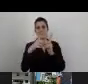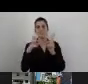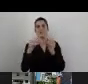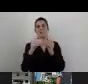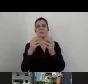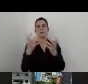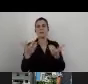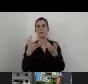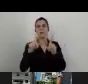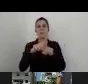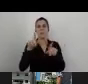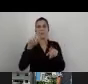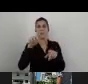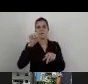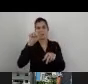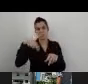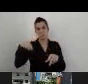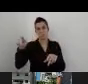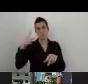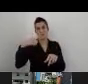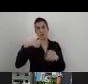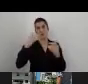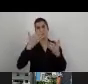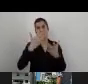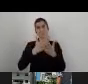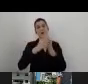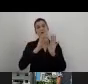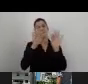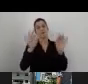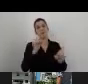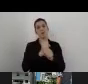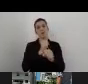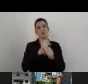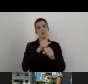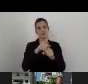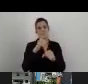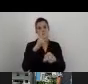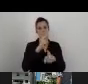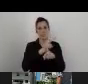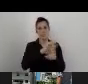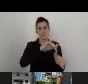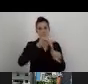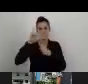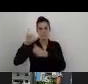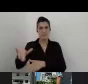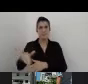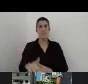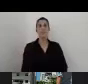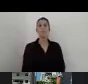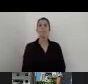our Accessibility Survey Conductors course. Last but not least,